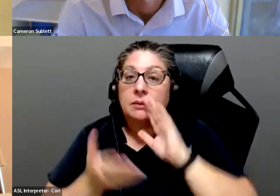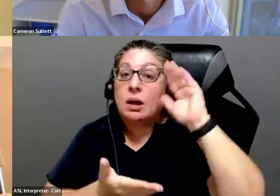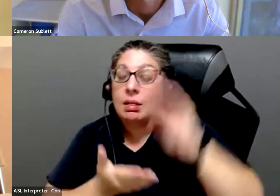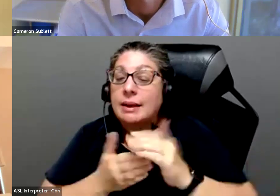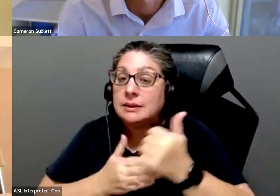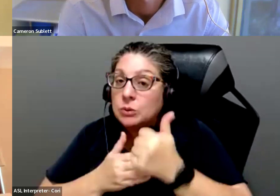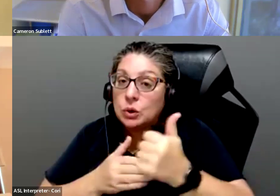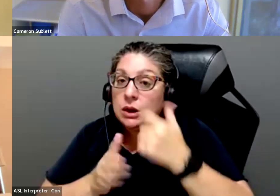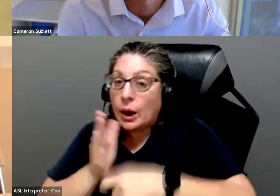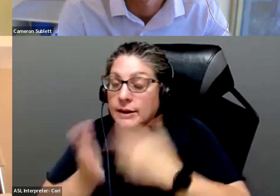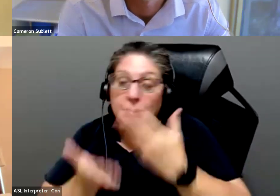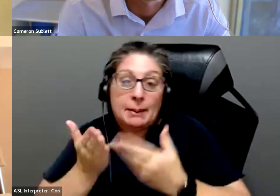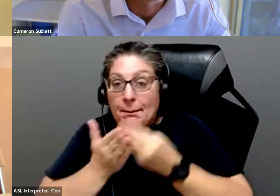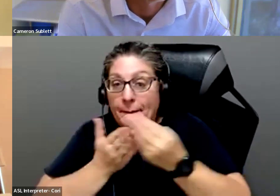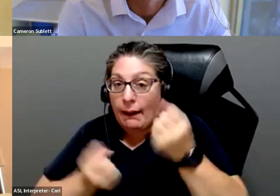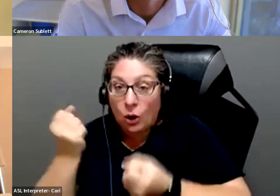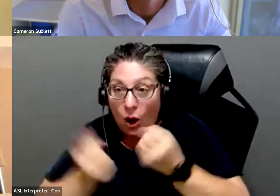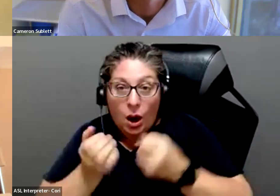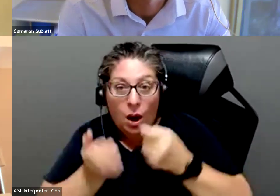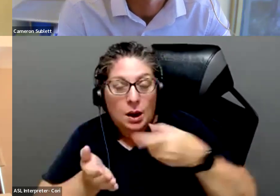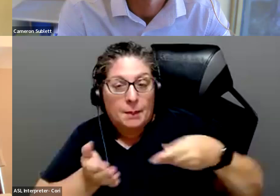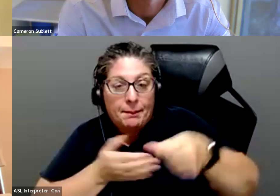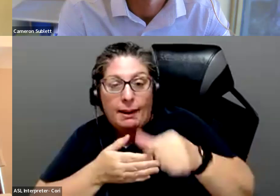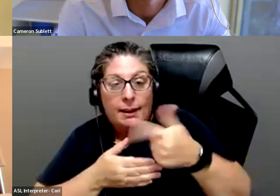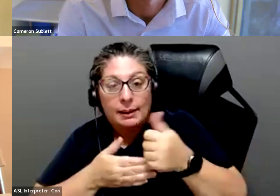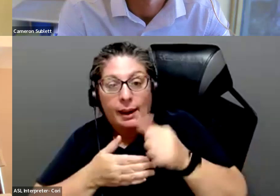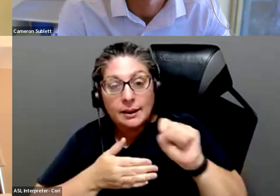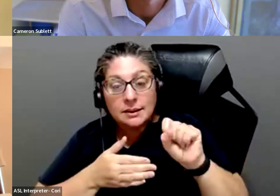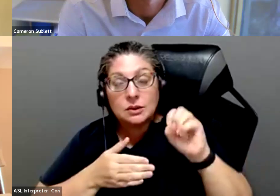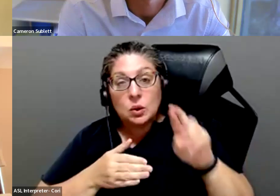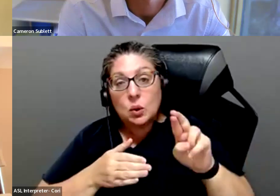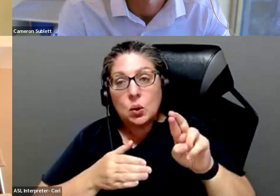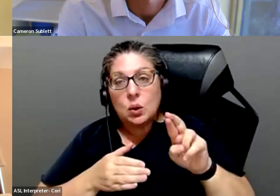Whether it is buying a car, buying gas or moving on campus which